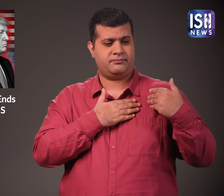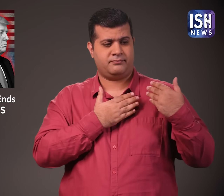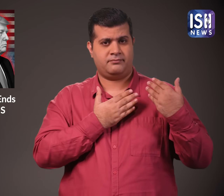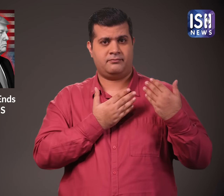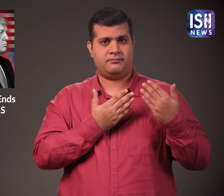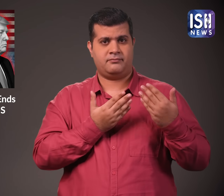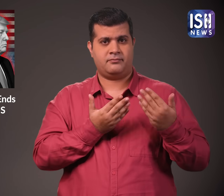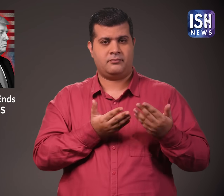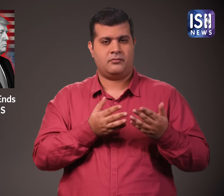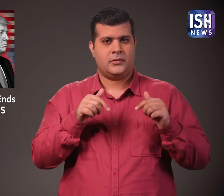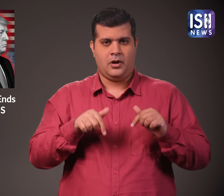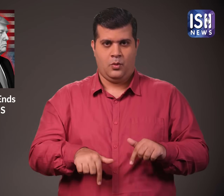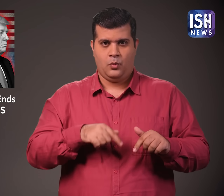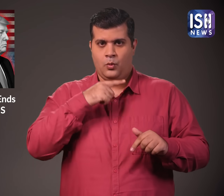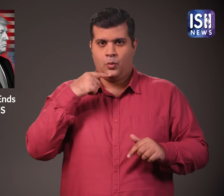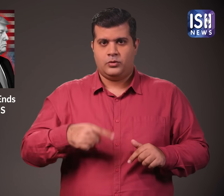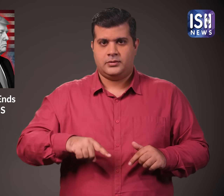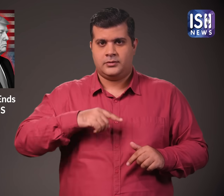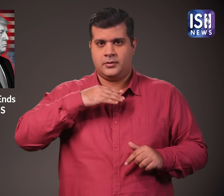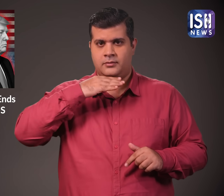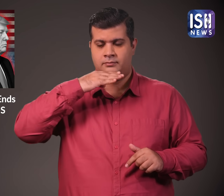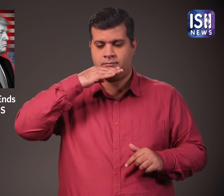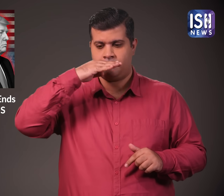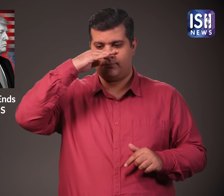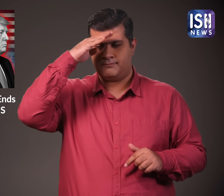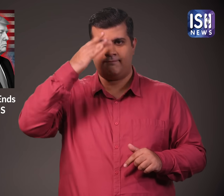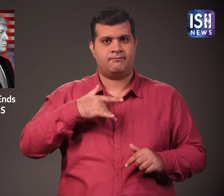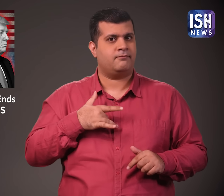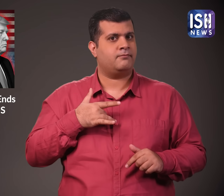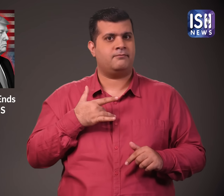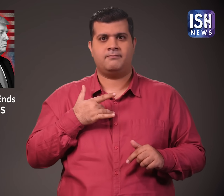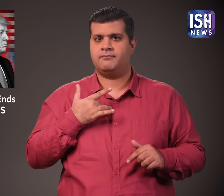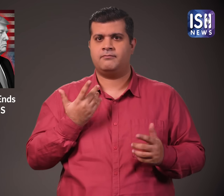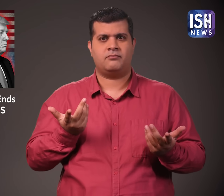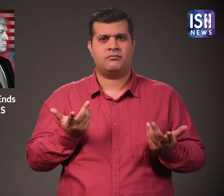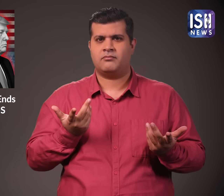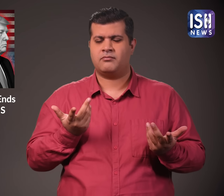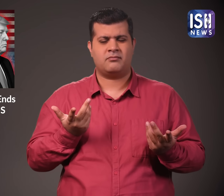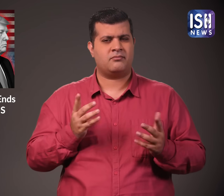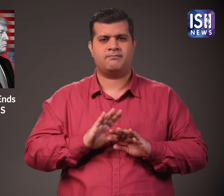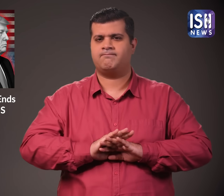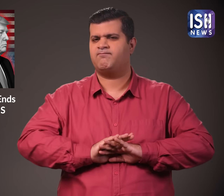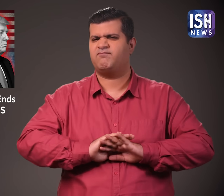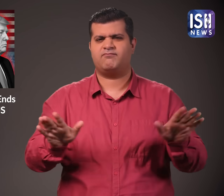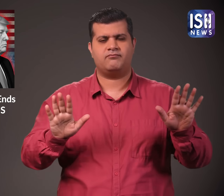Now, Russia have had enough and finally decided to withdraw from the treaty.